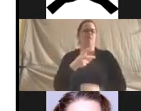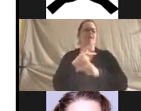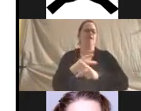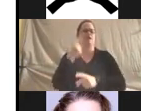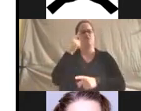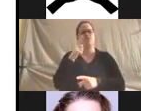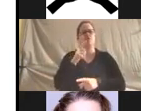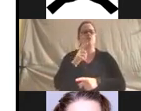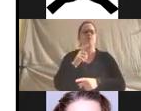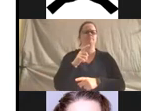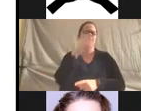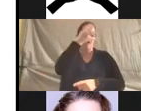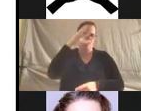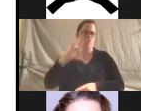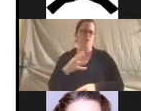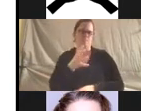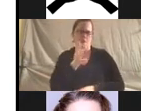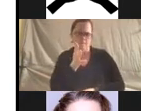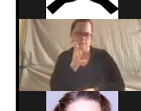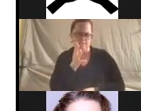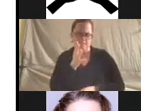and figure out a reimbursement strategy for that.